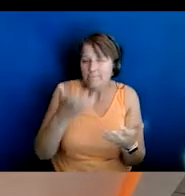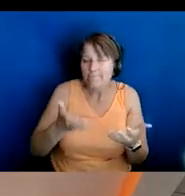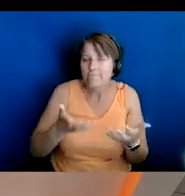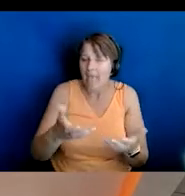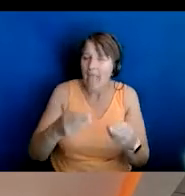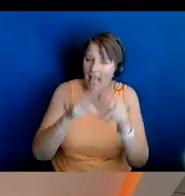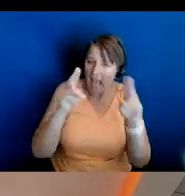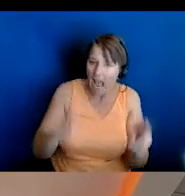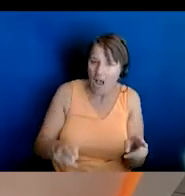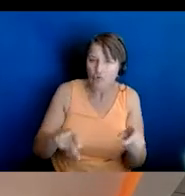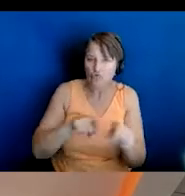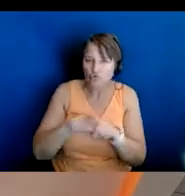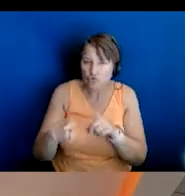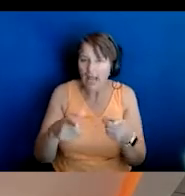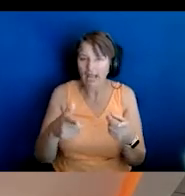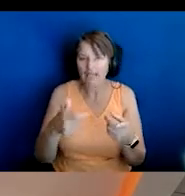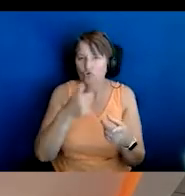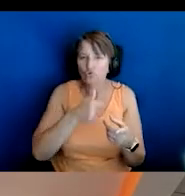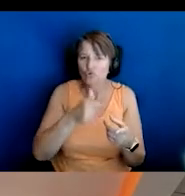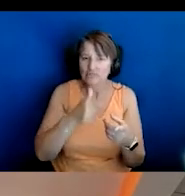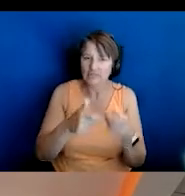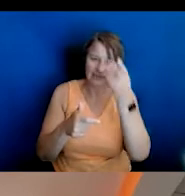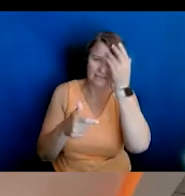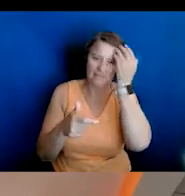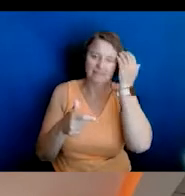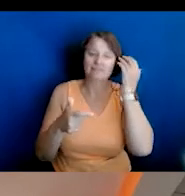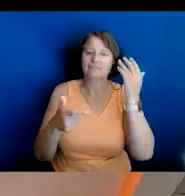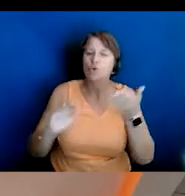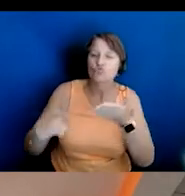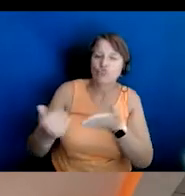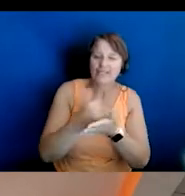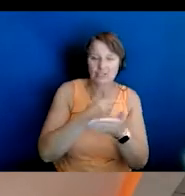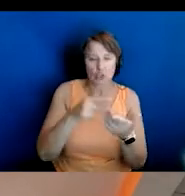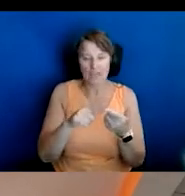actually kind of rescuing these ancient grains. It's rescuing practices that are disappearing.